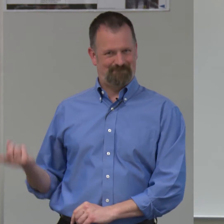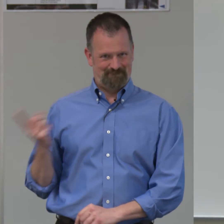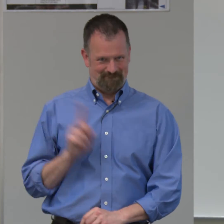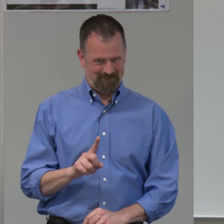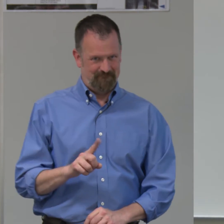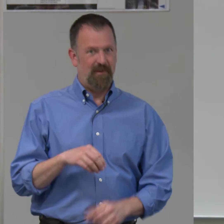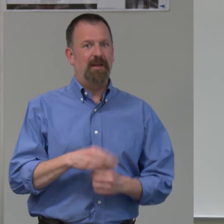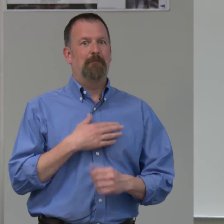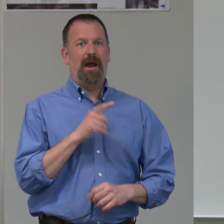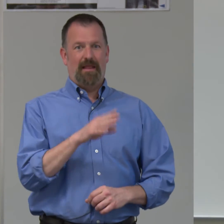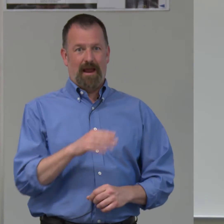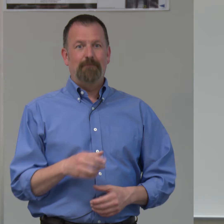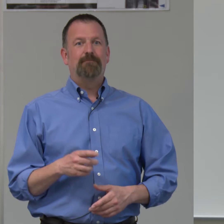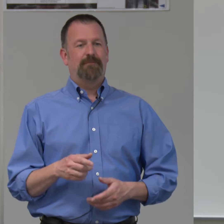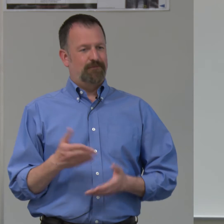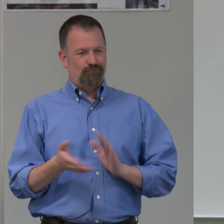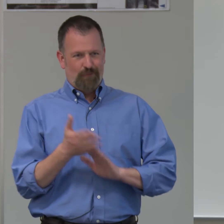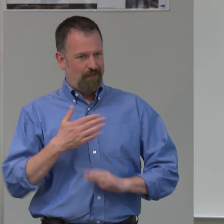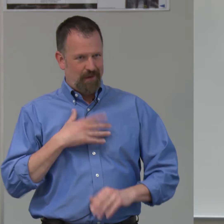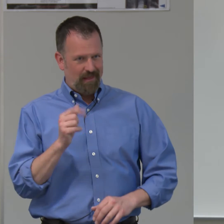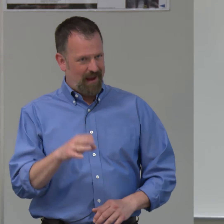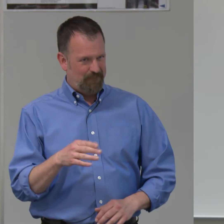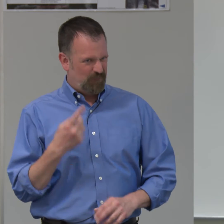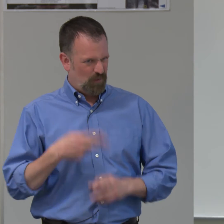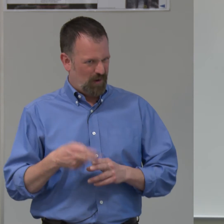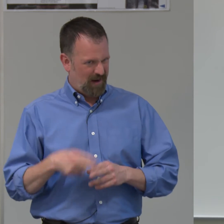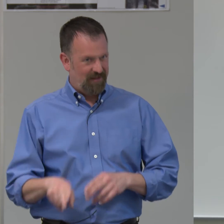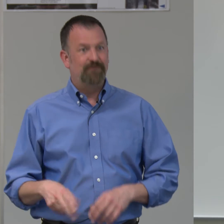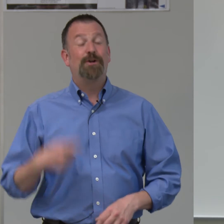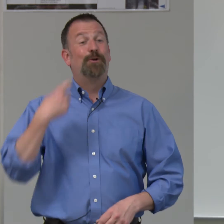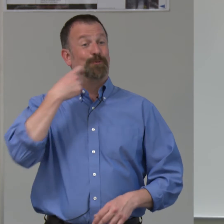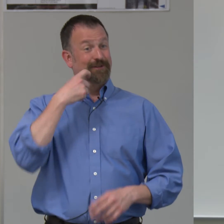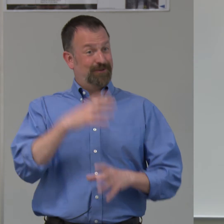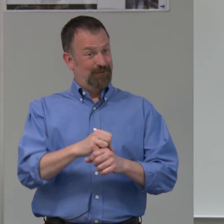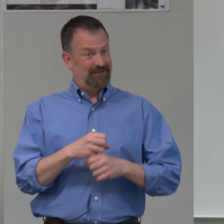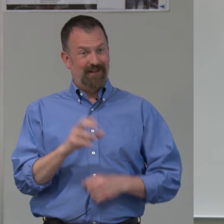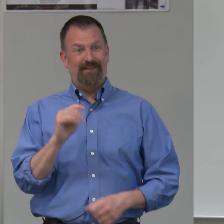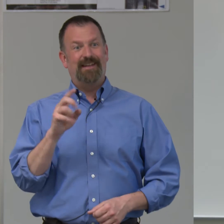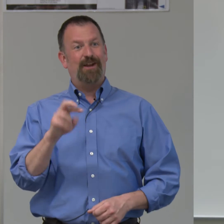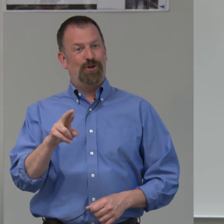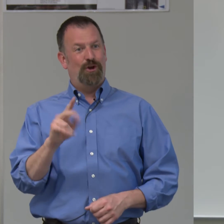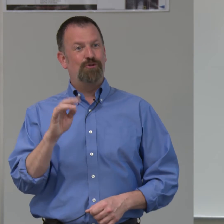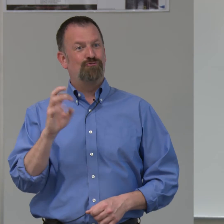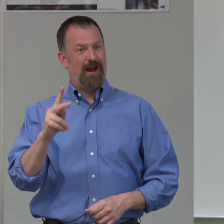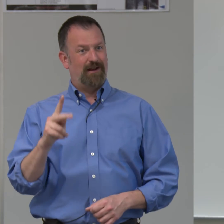He worked in my lab and helped run my lab for a while. He's just recently received a tenure-track position